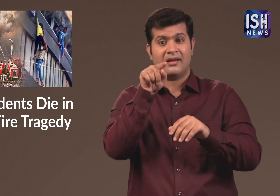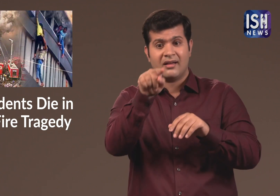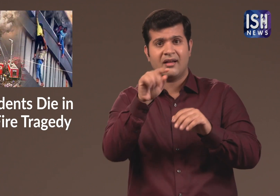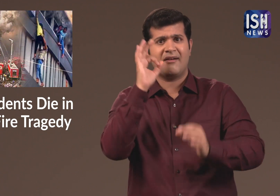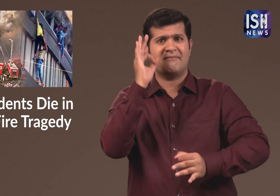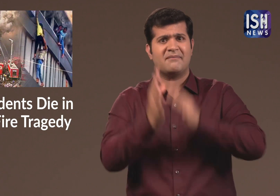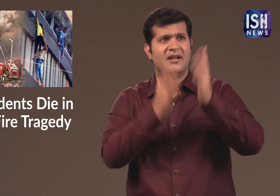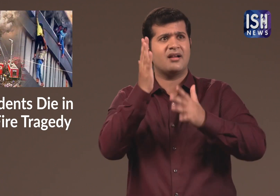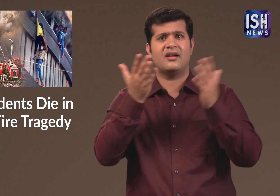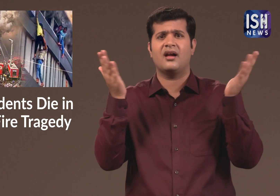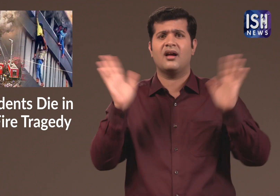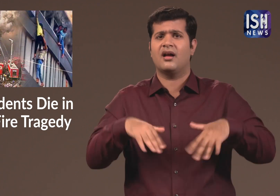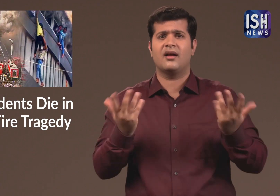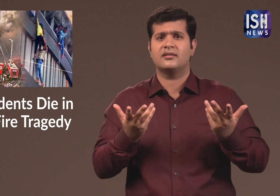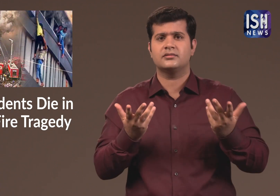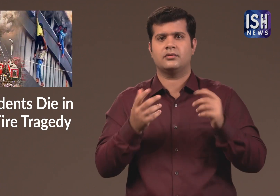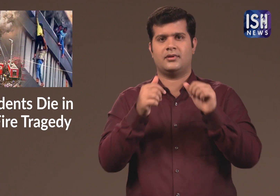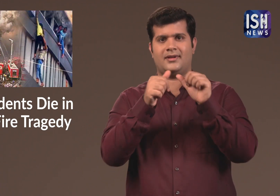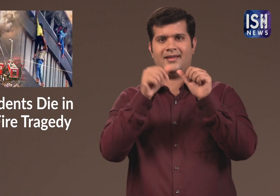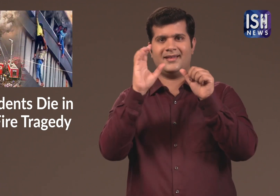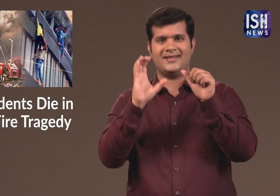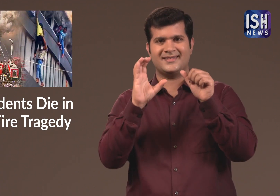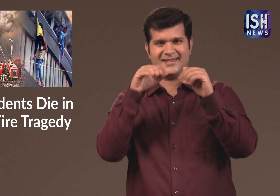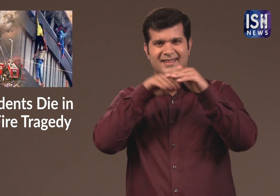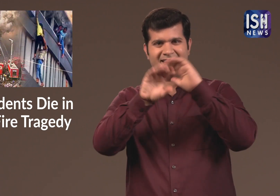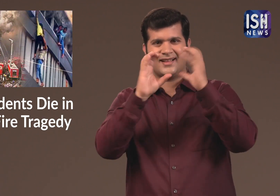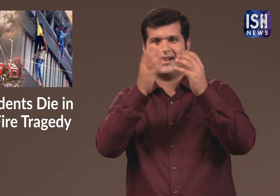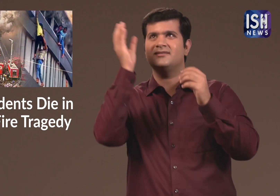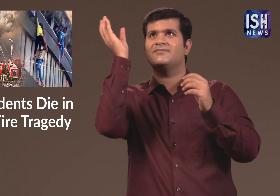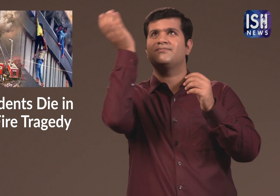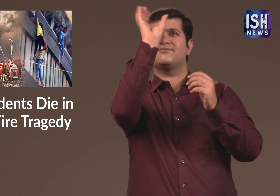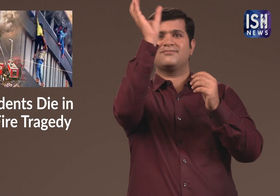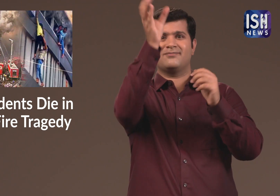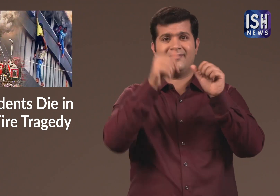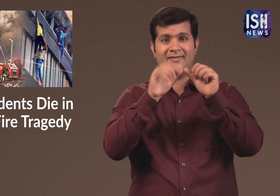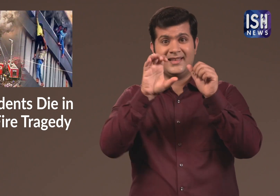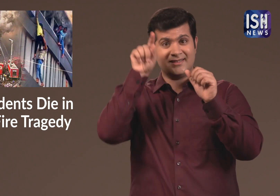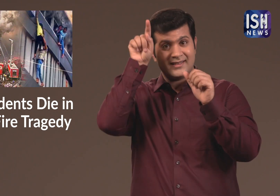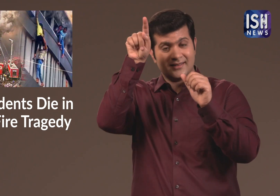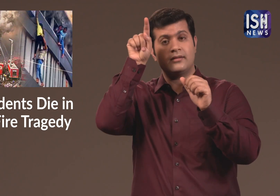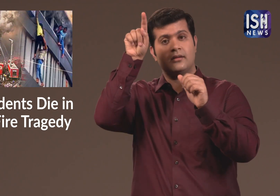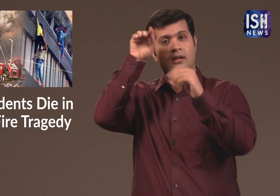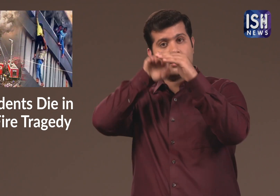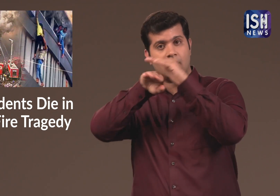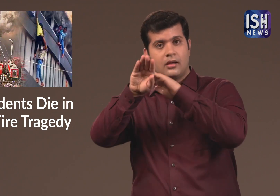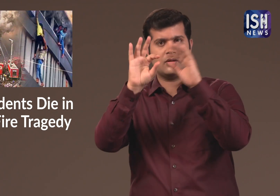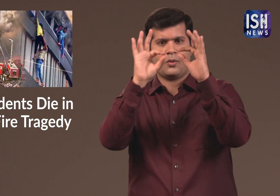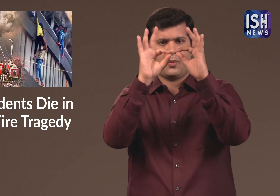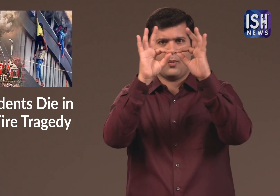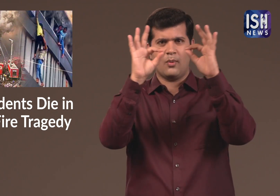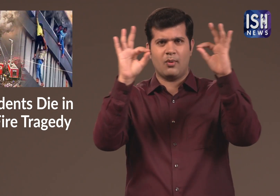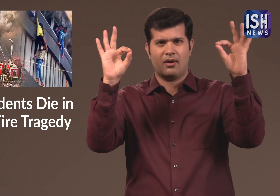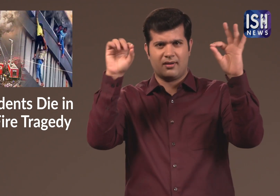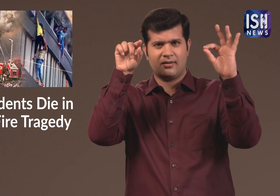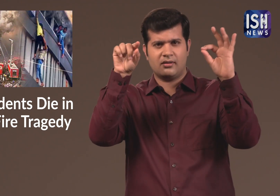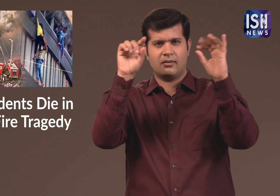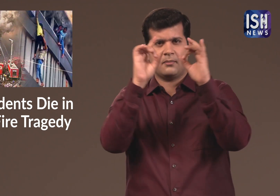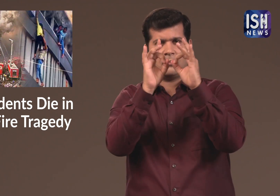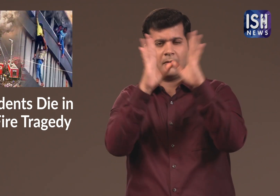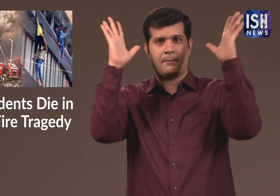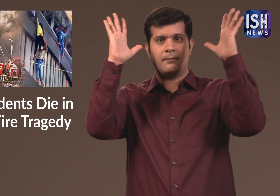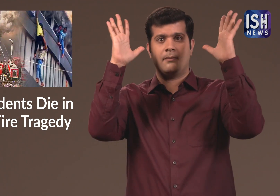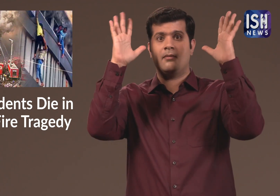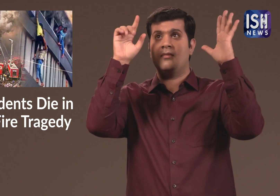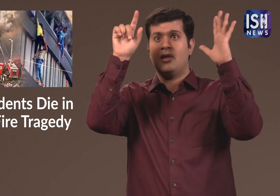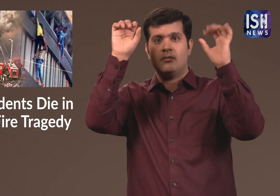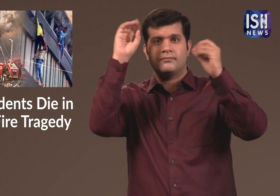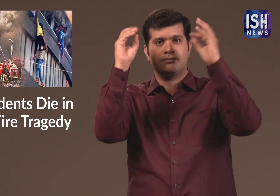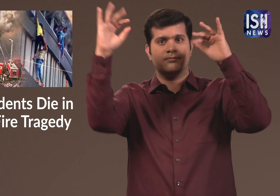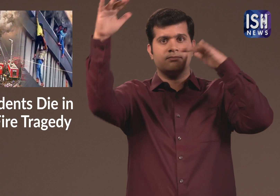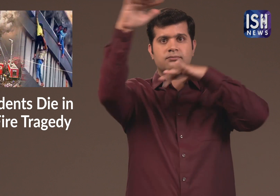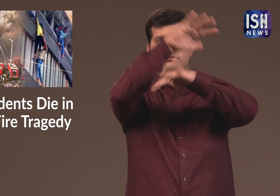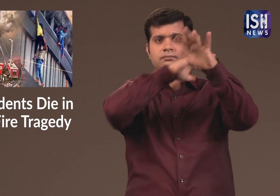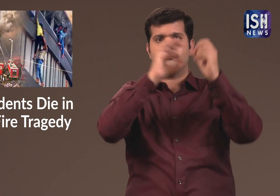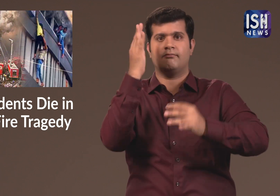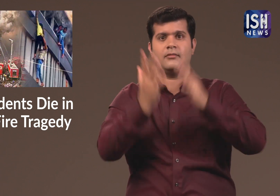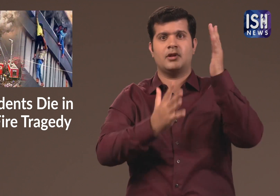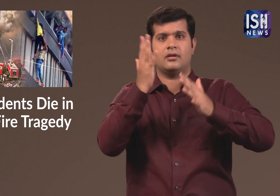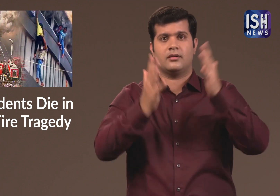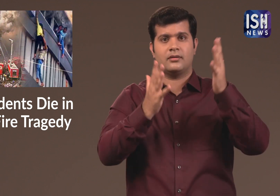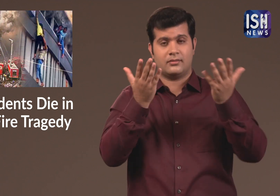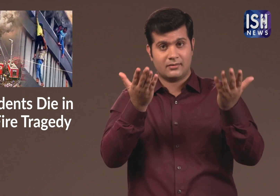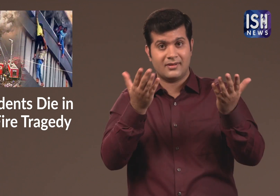The fire broke out in one of the AC ducts due to a short-circuit.